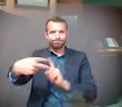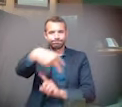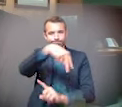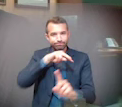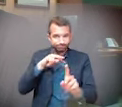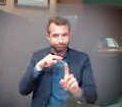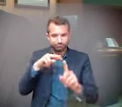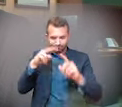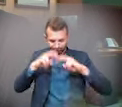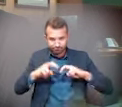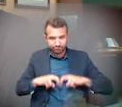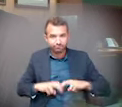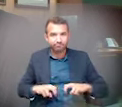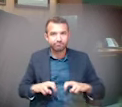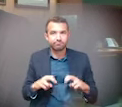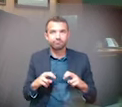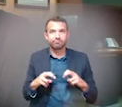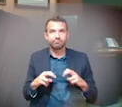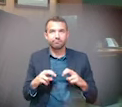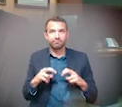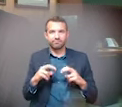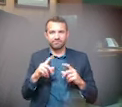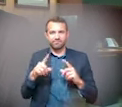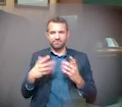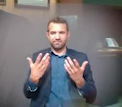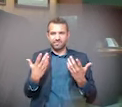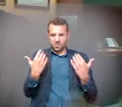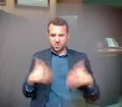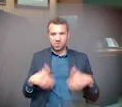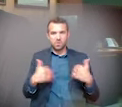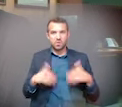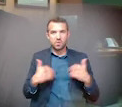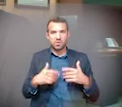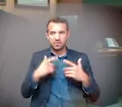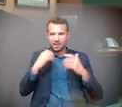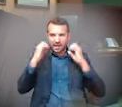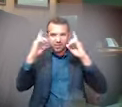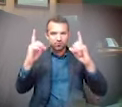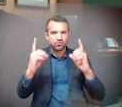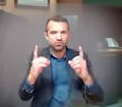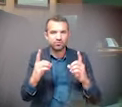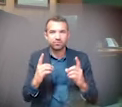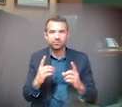But until you really do some self exploration and then, beyond that, do some real education, because so much of what